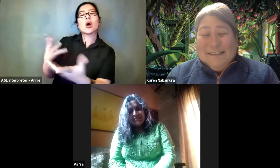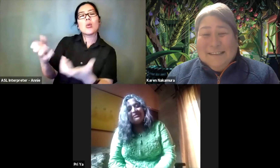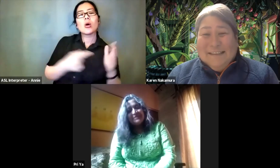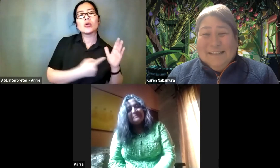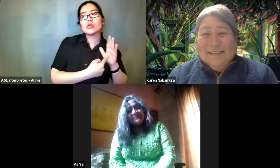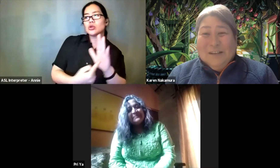in the film.